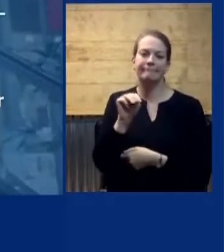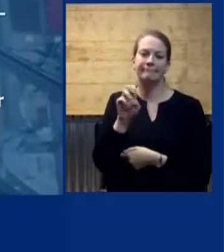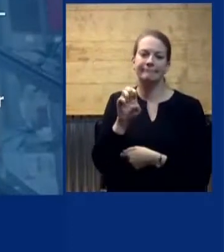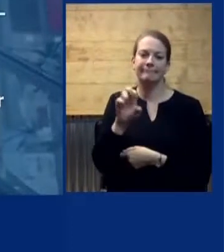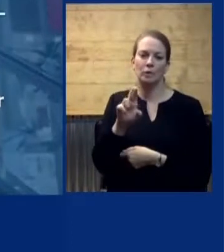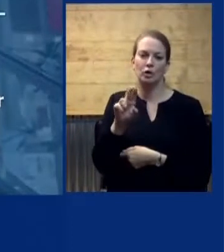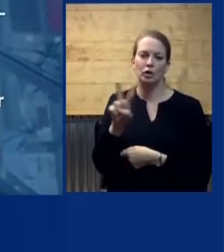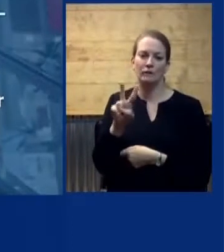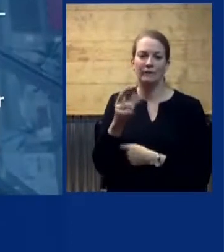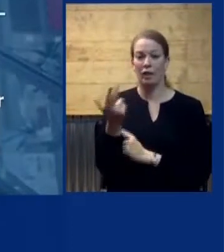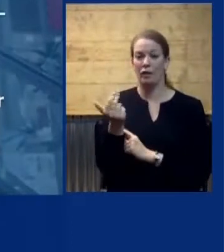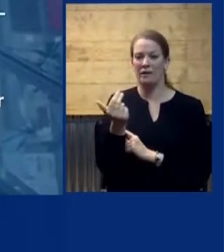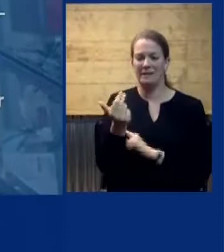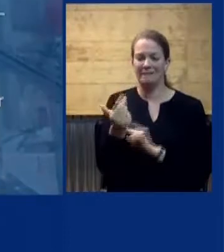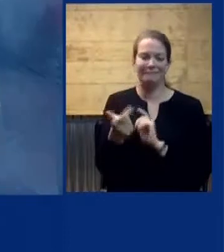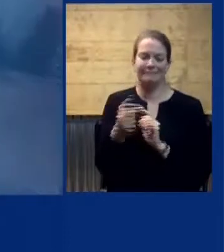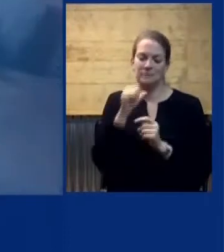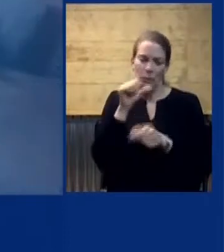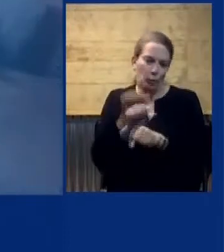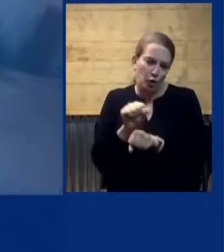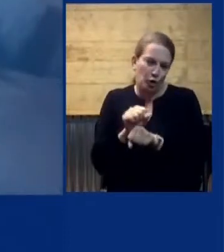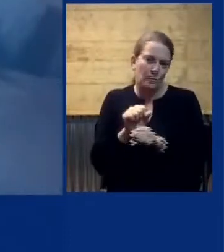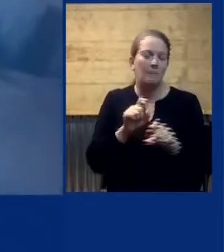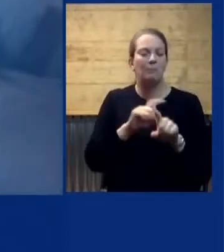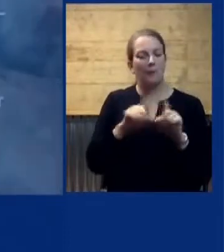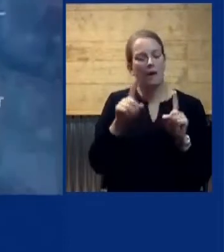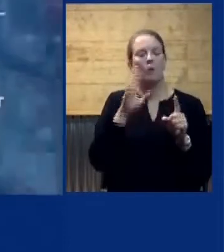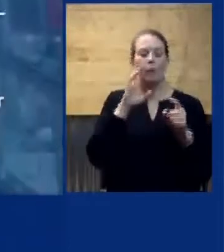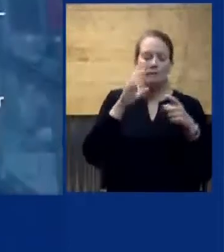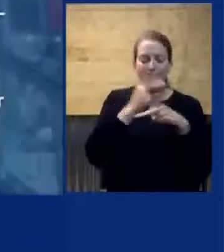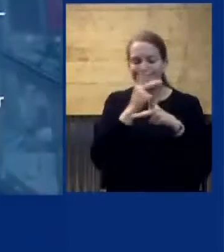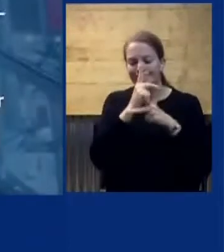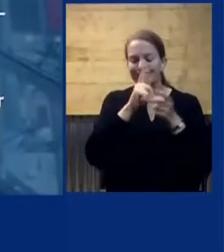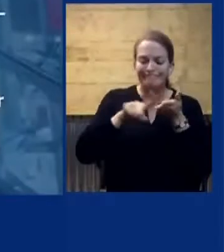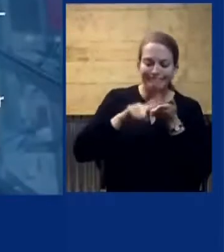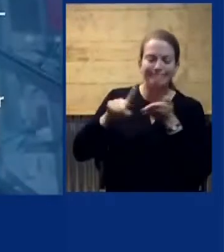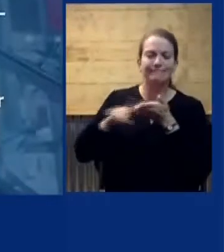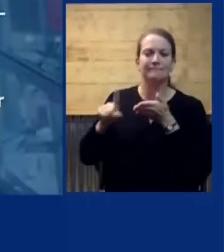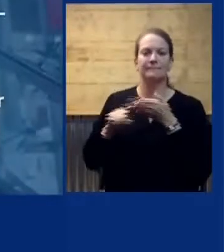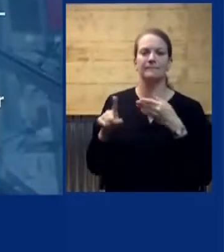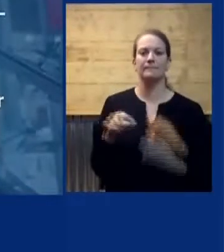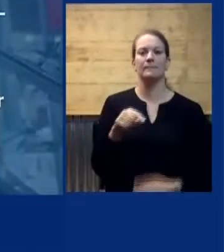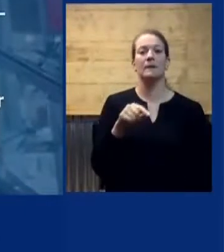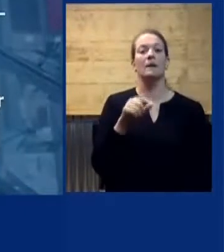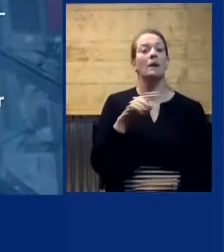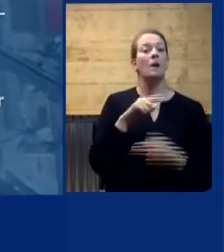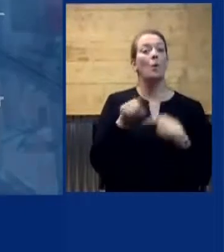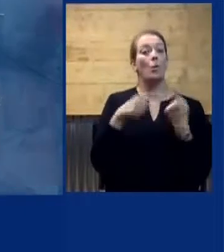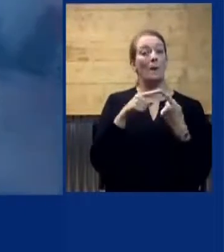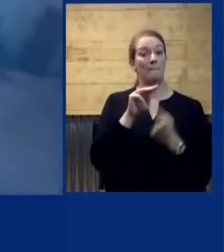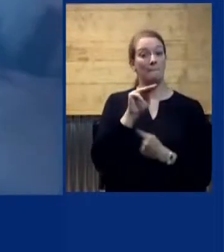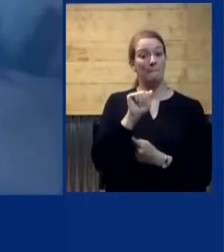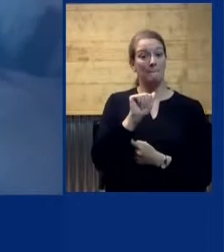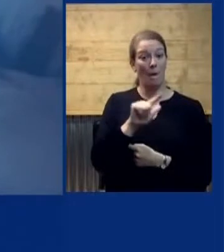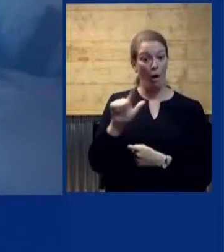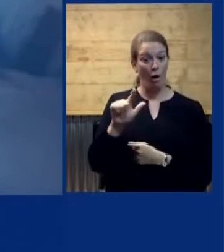IT FILTERS OUT THE COVID VIRUS. SOME SYSTEMS CAN'T TAKE IT SO IT IS 13, 12, OR 11.